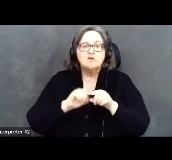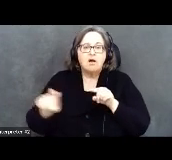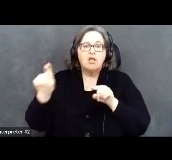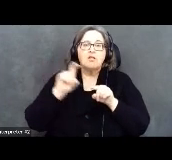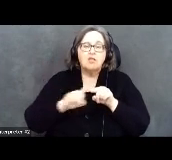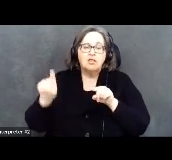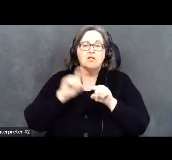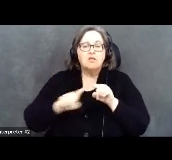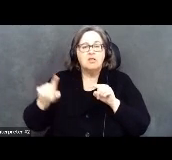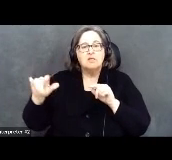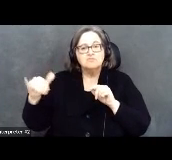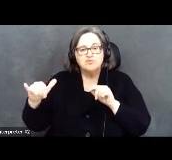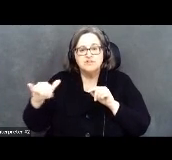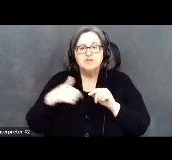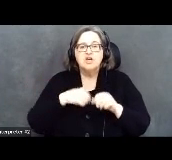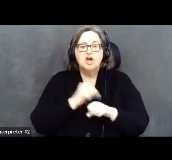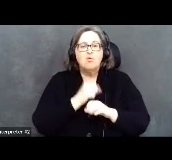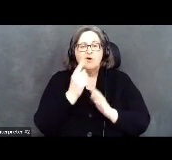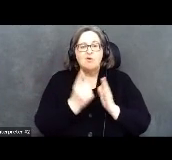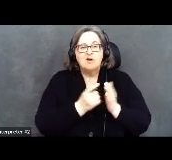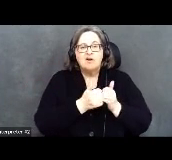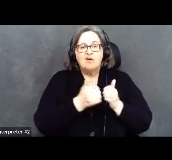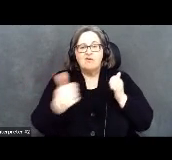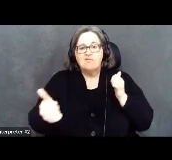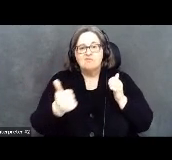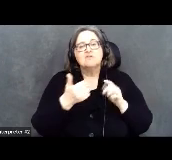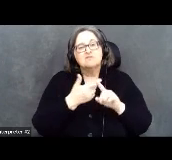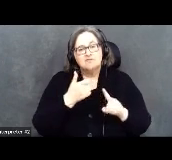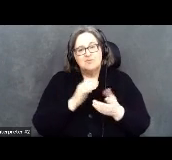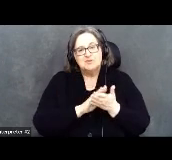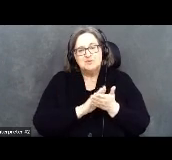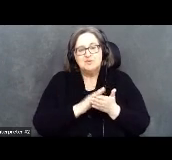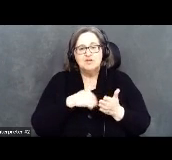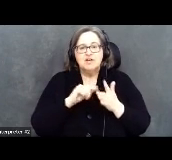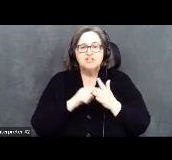work about an hour away from the school. I started driving to school instead of taking